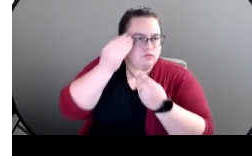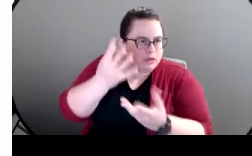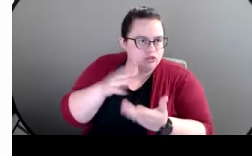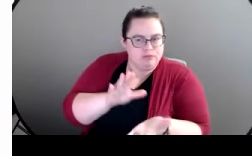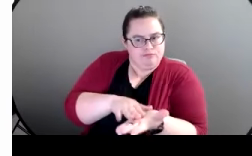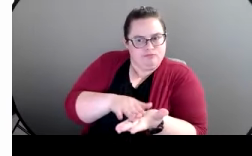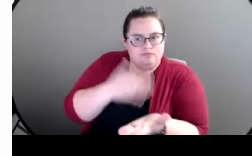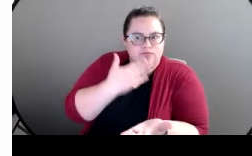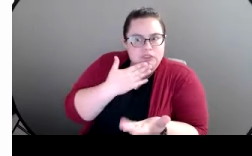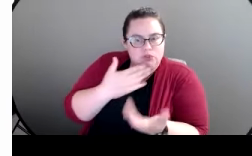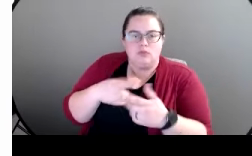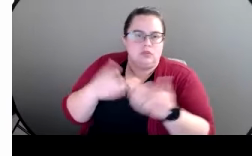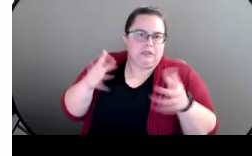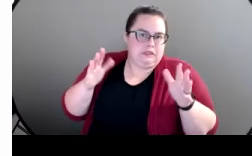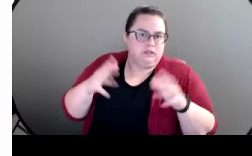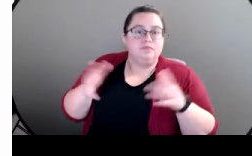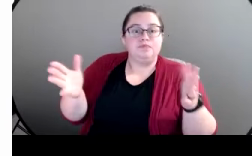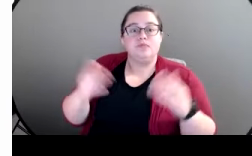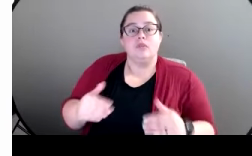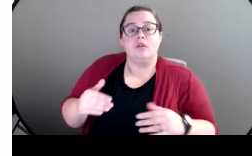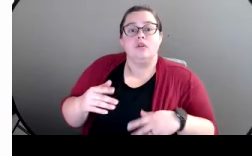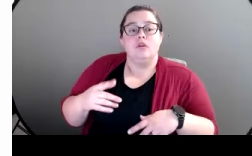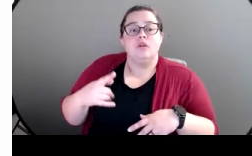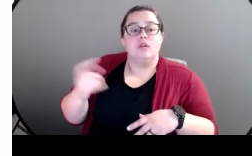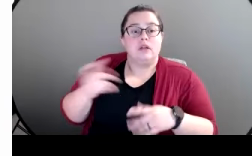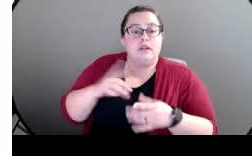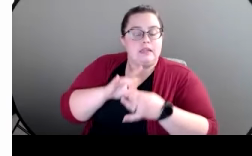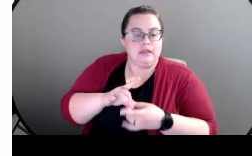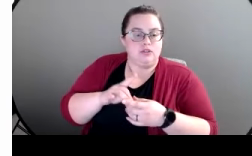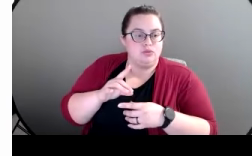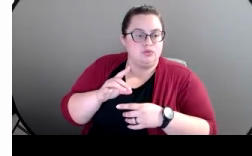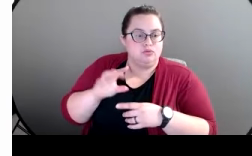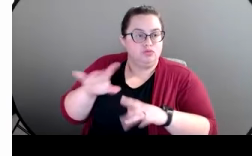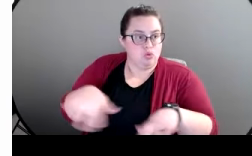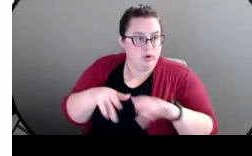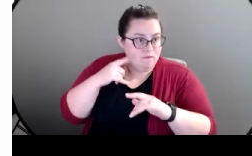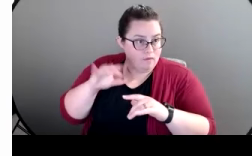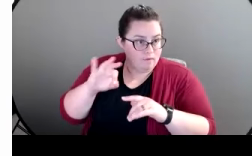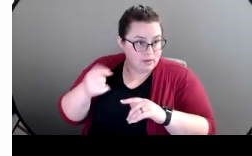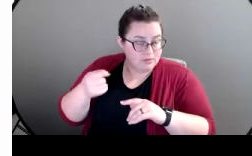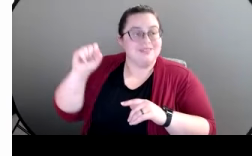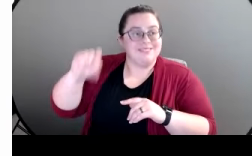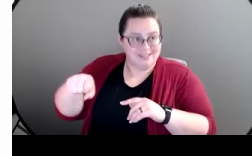they are recorded and then what happens is, Susi Nitzel takes the recordings.